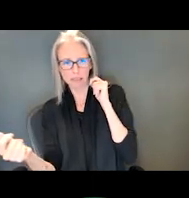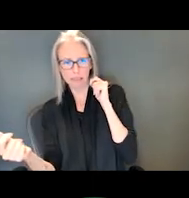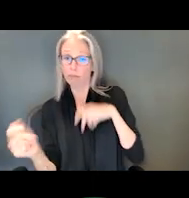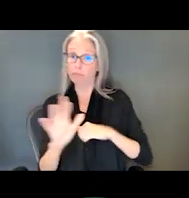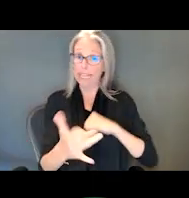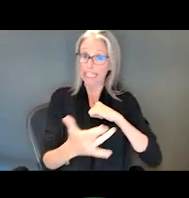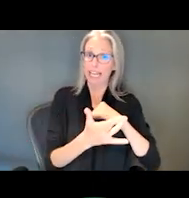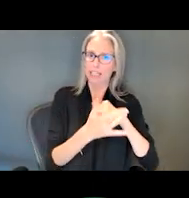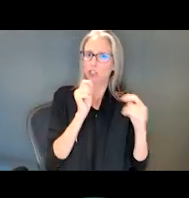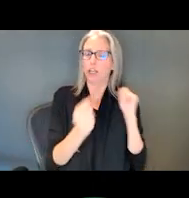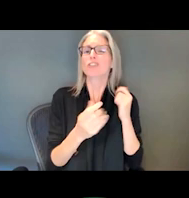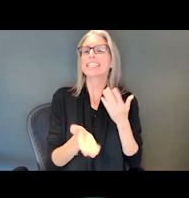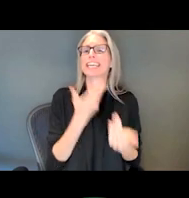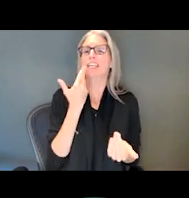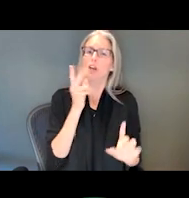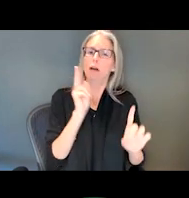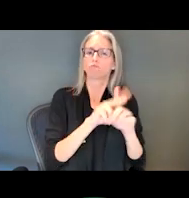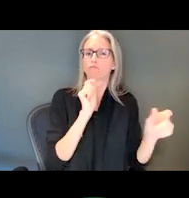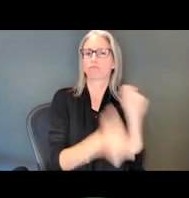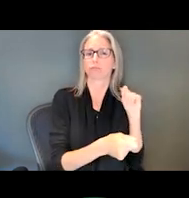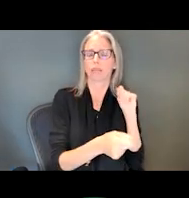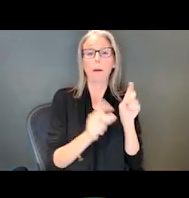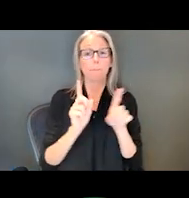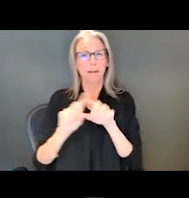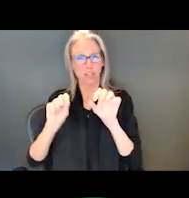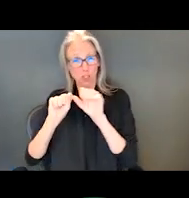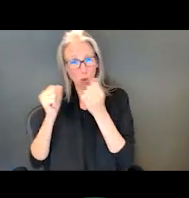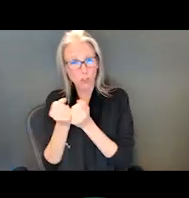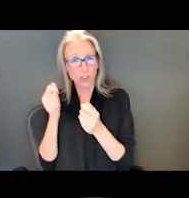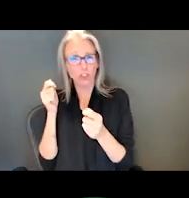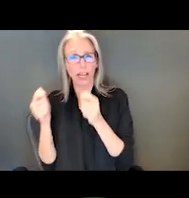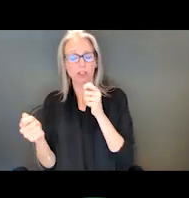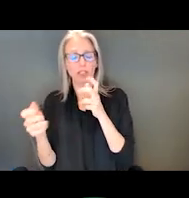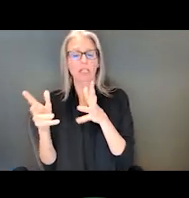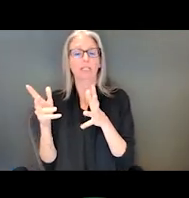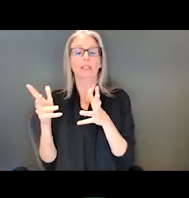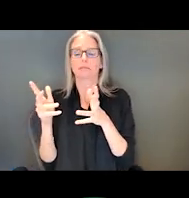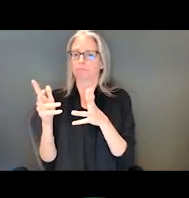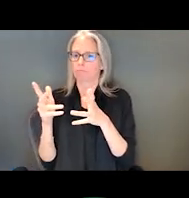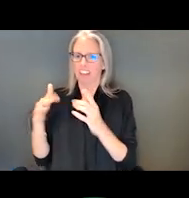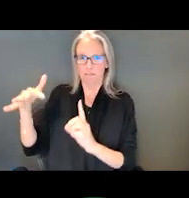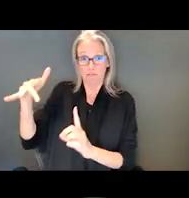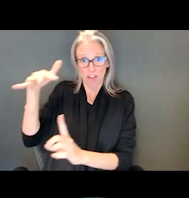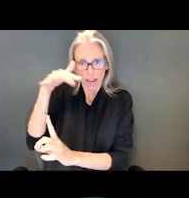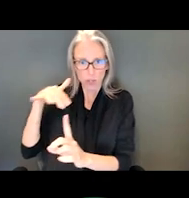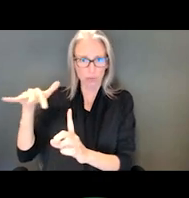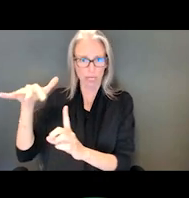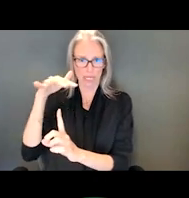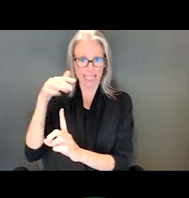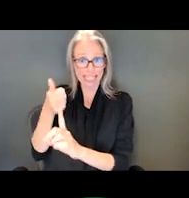of our parks is is something that often takes time. And I think that's. One thing that all of us at this conference are working toward is